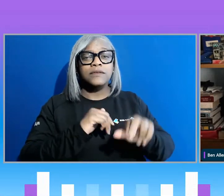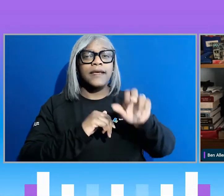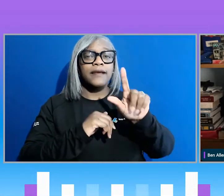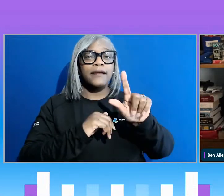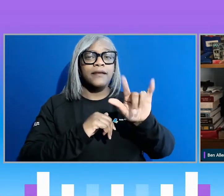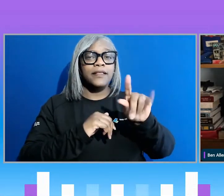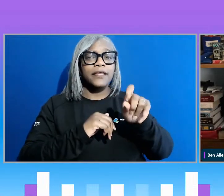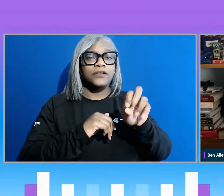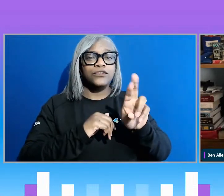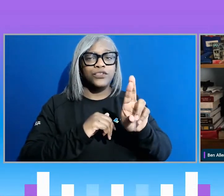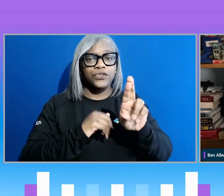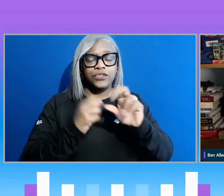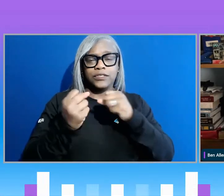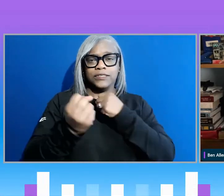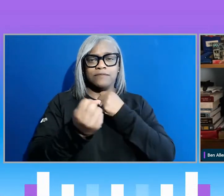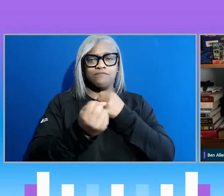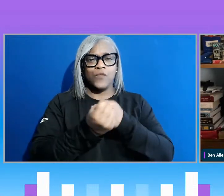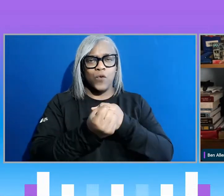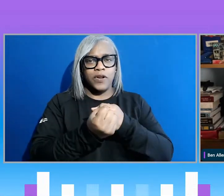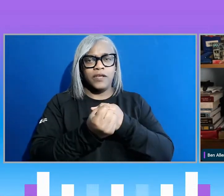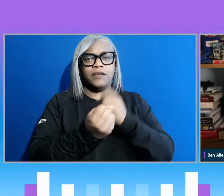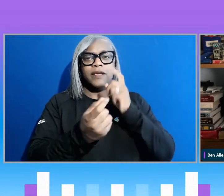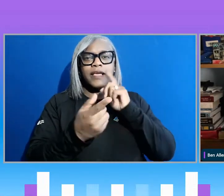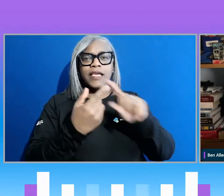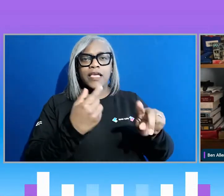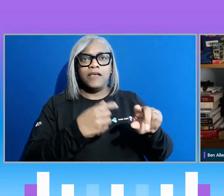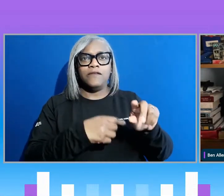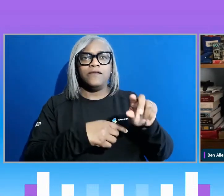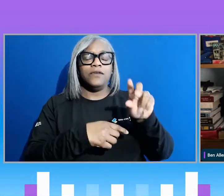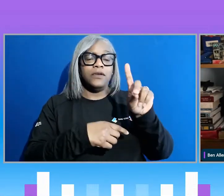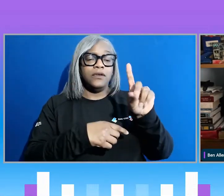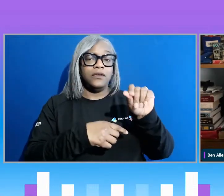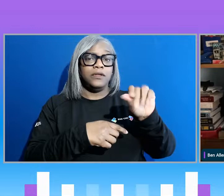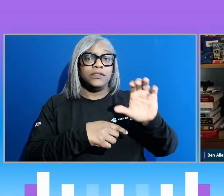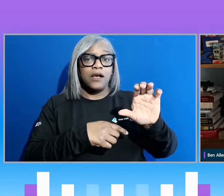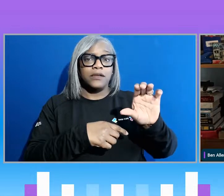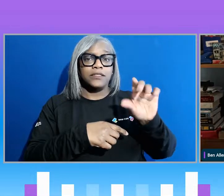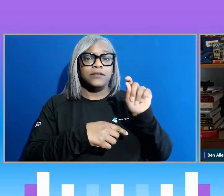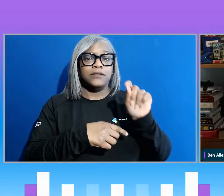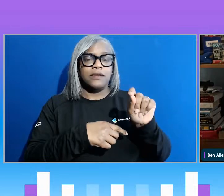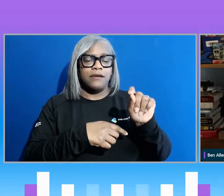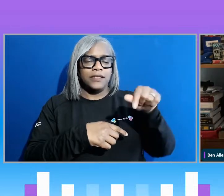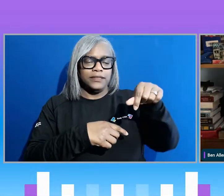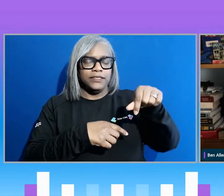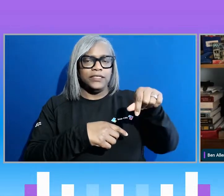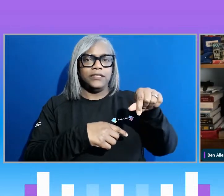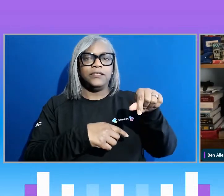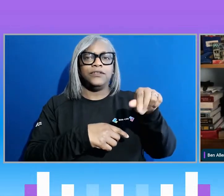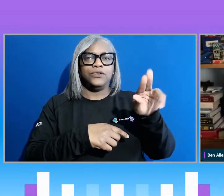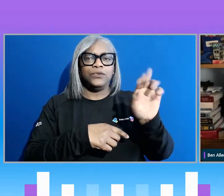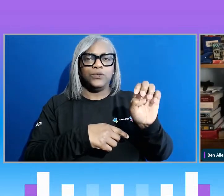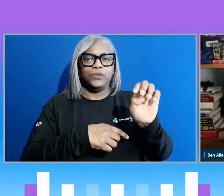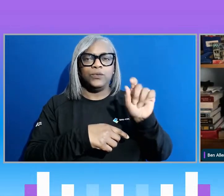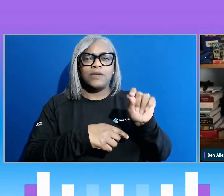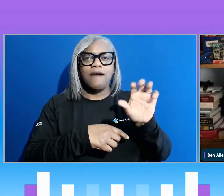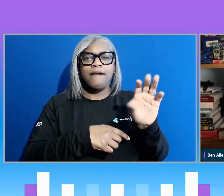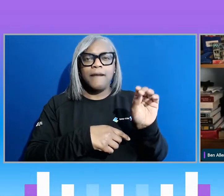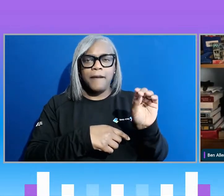supports are in the in the docs. So if you go to docs.com, you'll